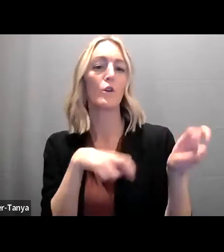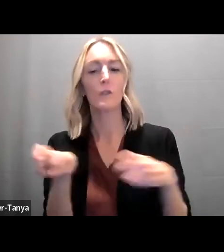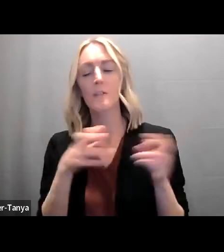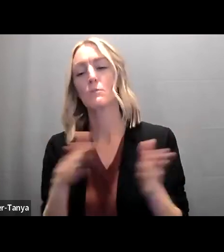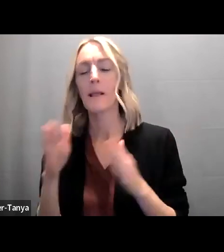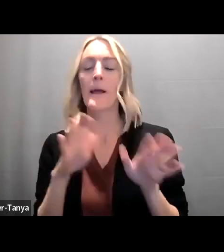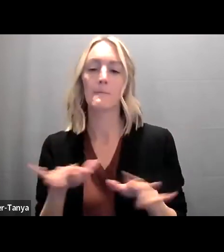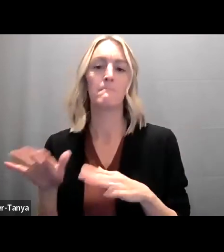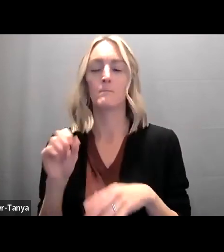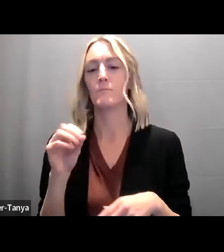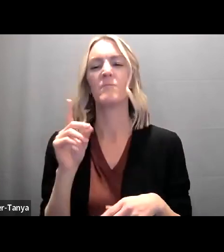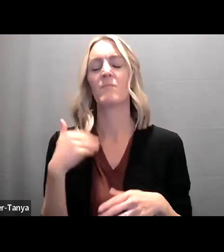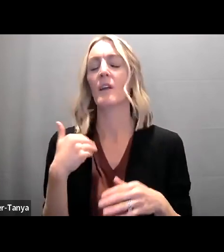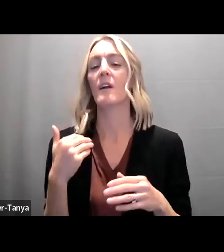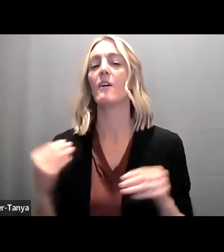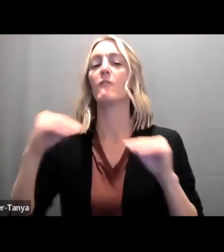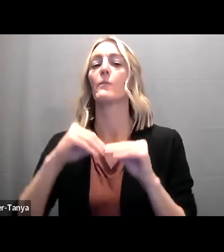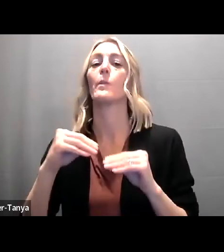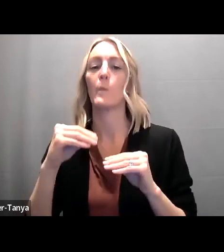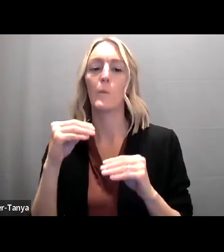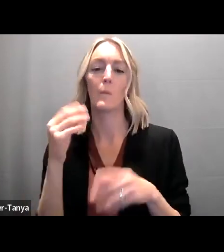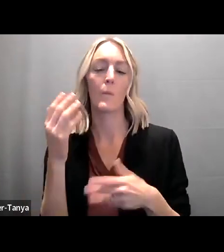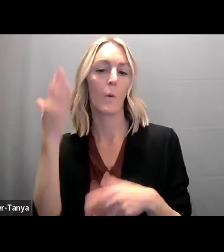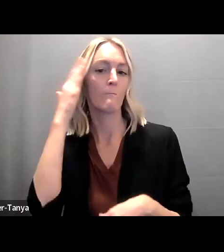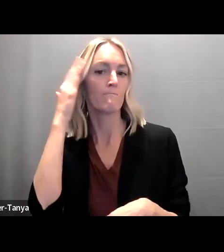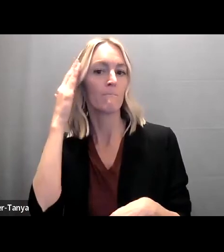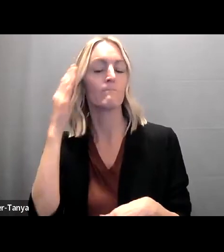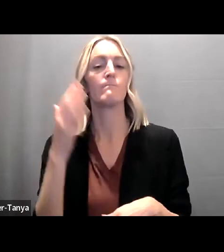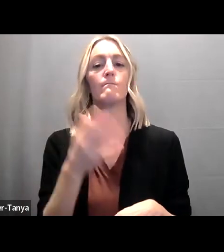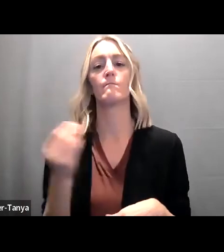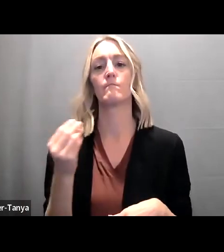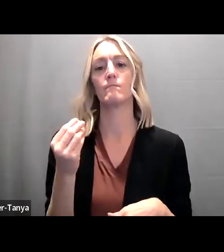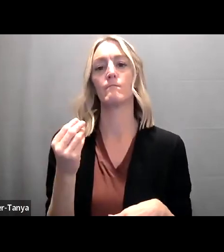So they have a little bit of a deeper insight a lot of times and better equipped sometimes